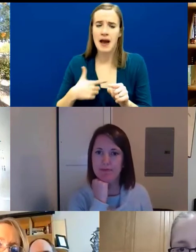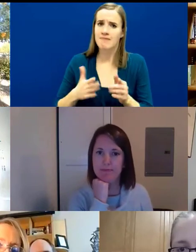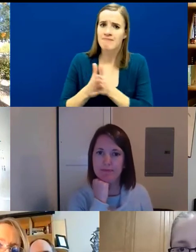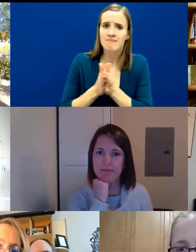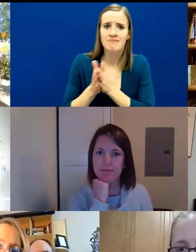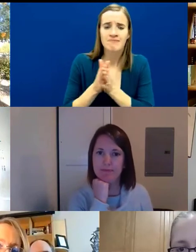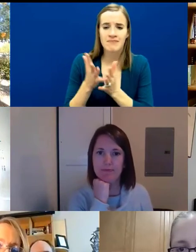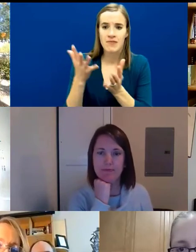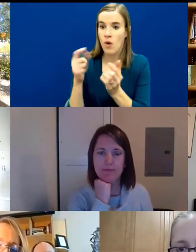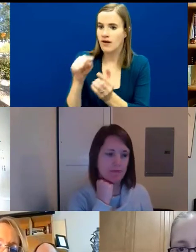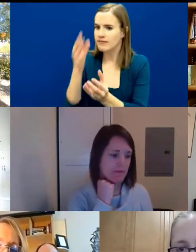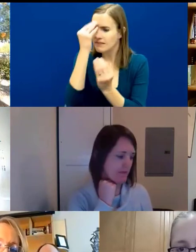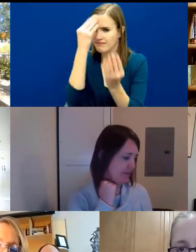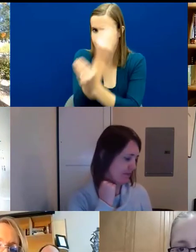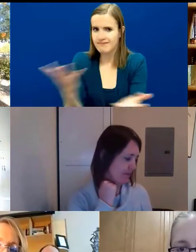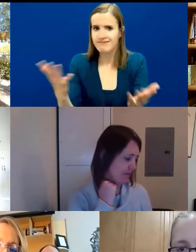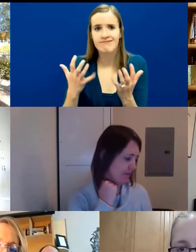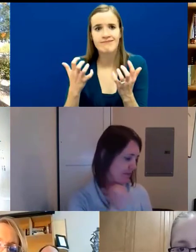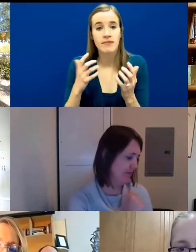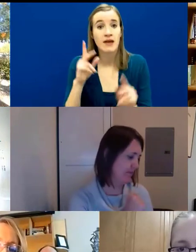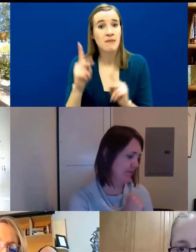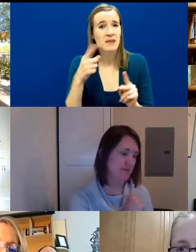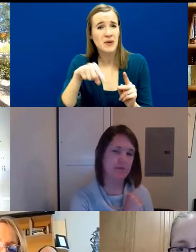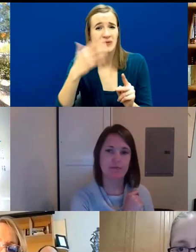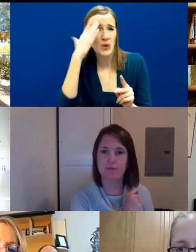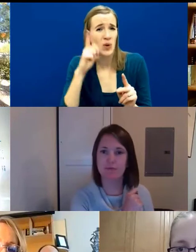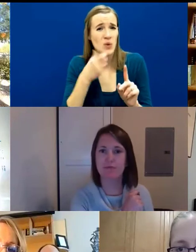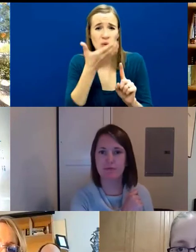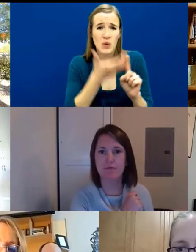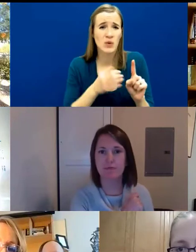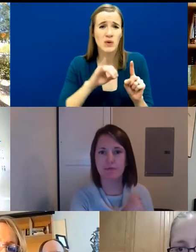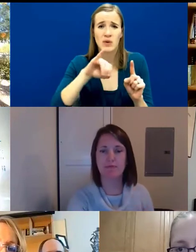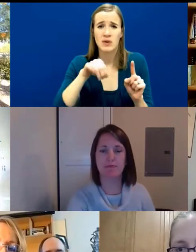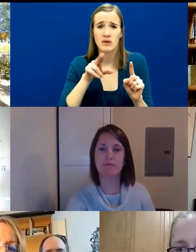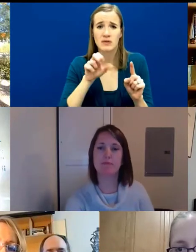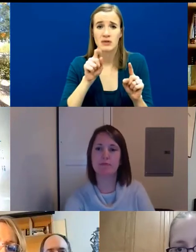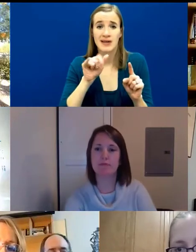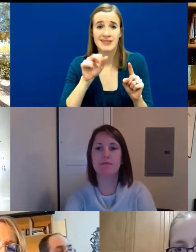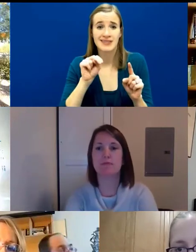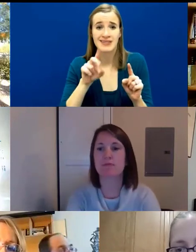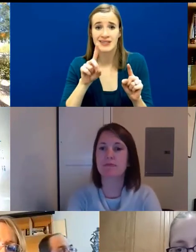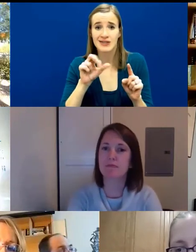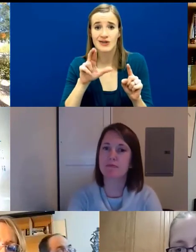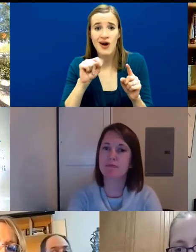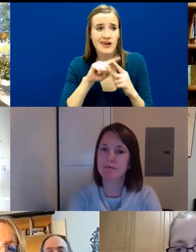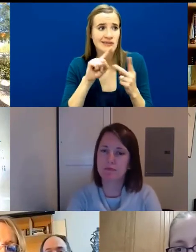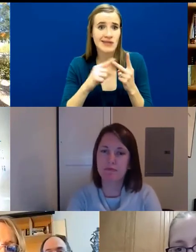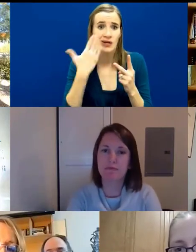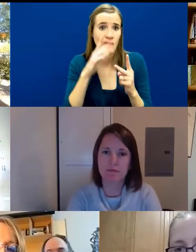information out. People don't know Justin Dart. They don't know Ed Roberts. They may know a little bit about the ADA. But nobody knows about this